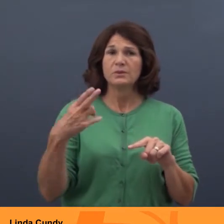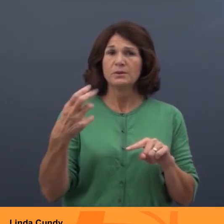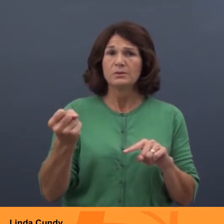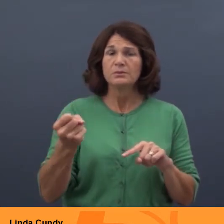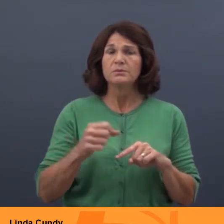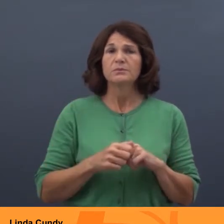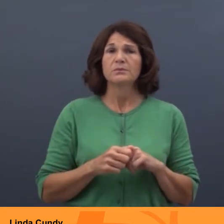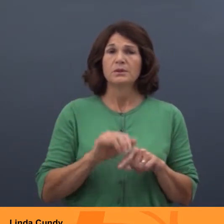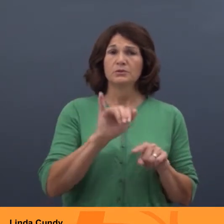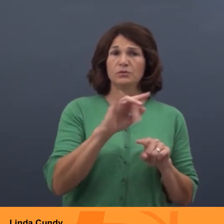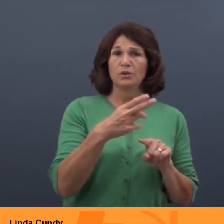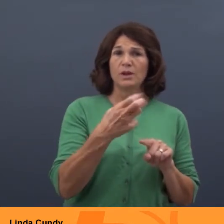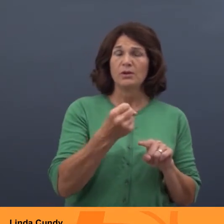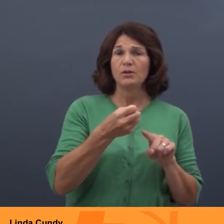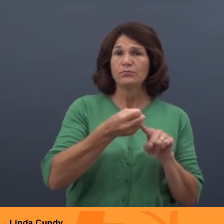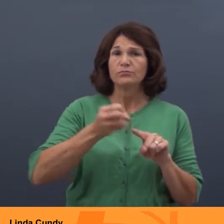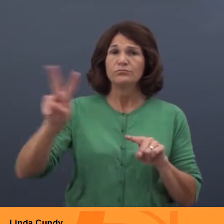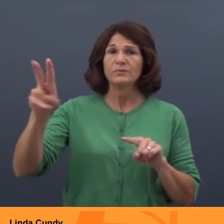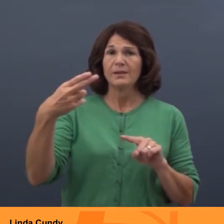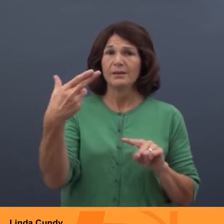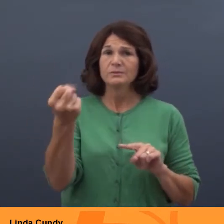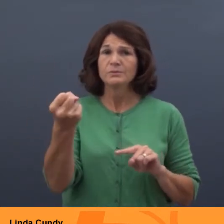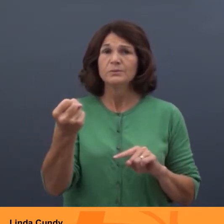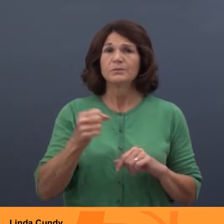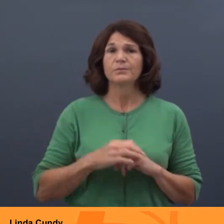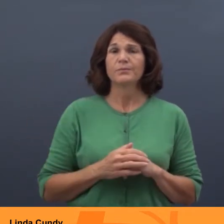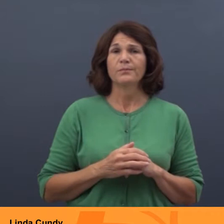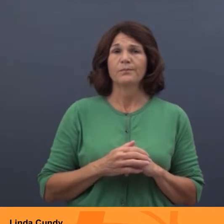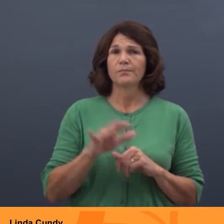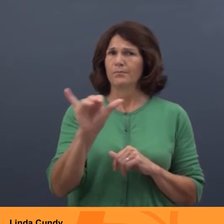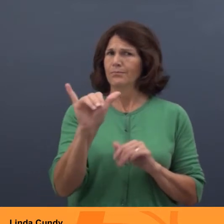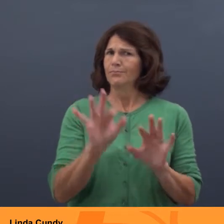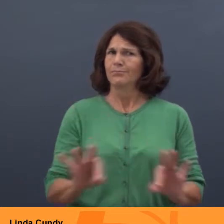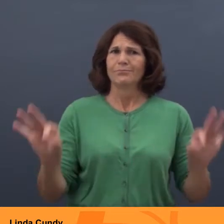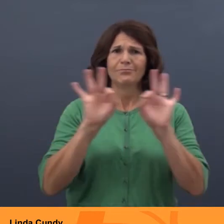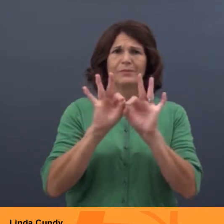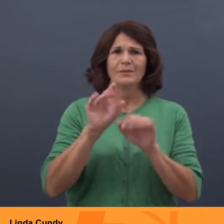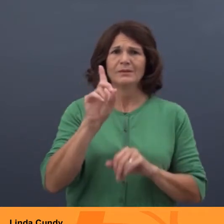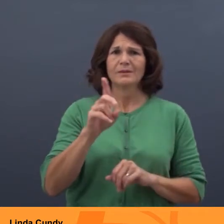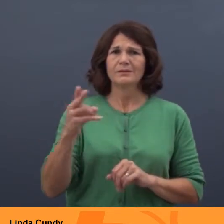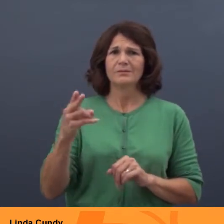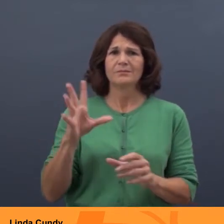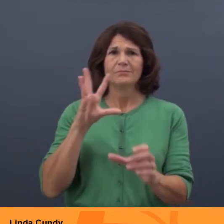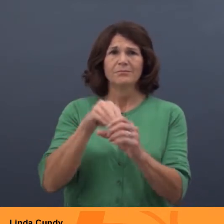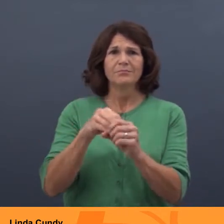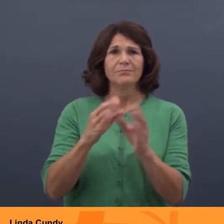It is also important that the deaf and hard of hearing students participate in planning their own transitions